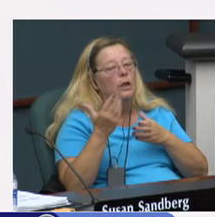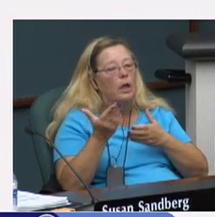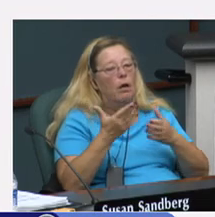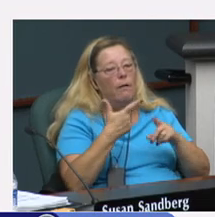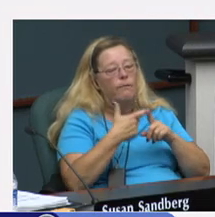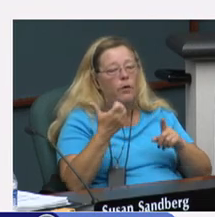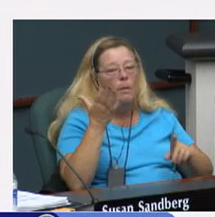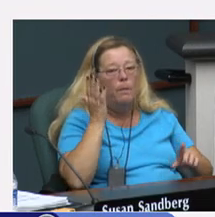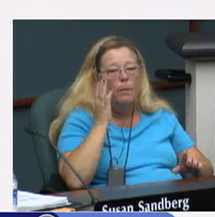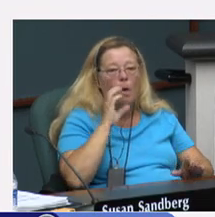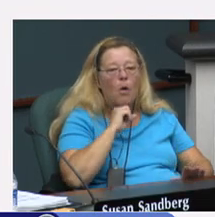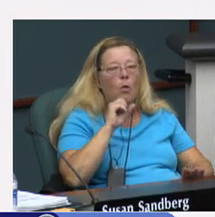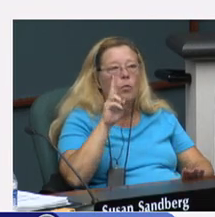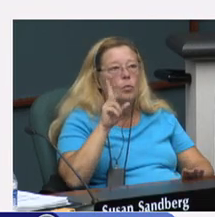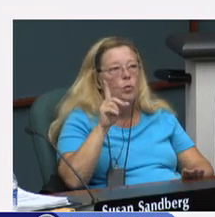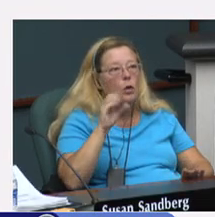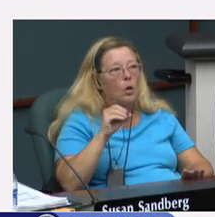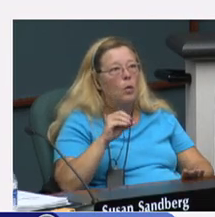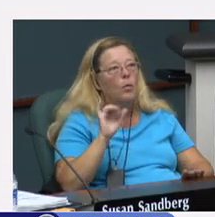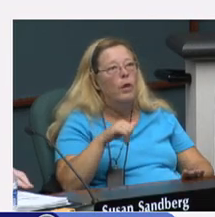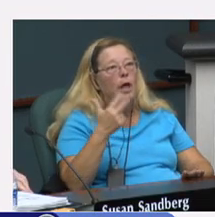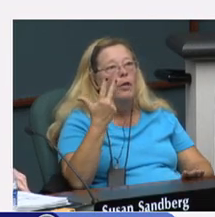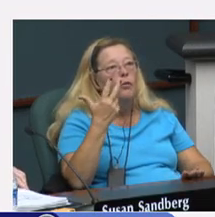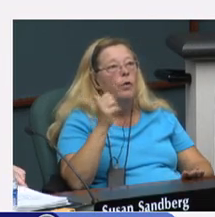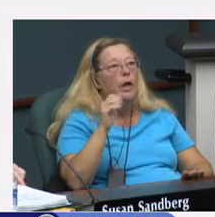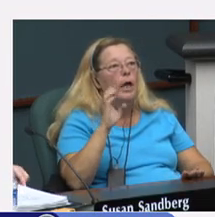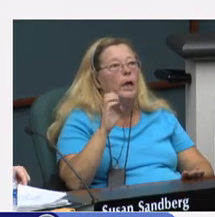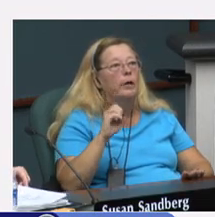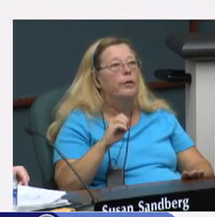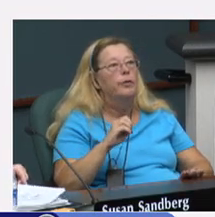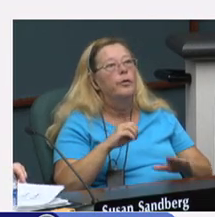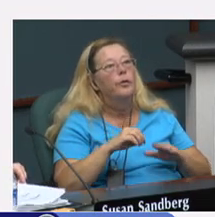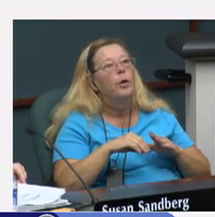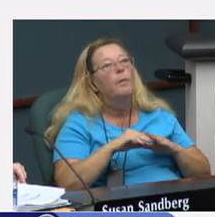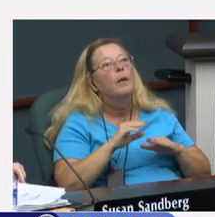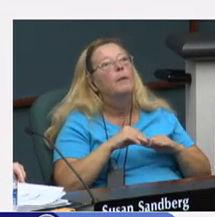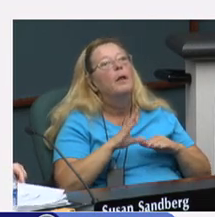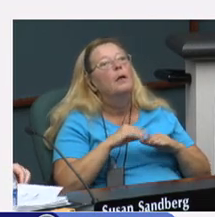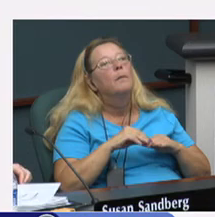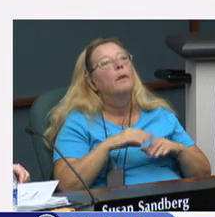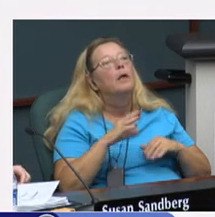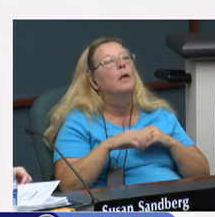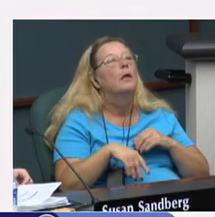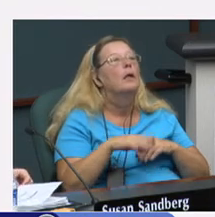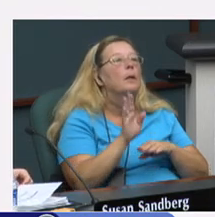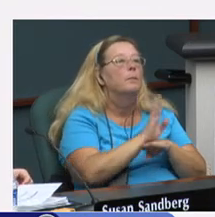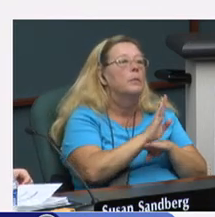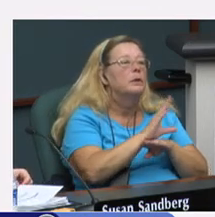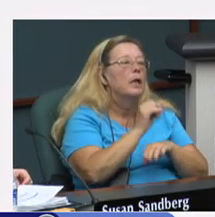do that's a three acre minimum and then there's a commercial slash employment